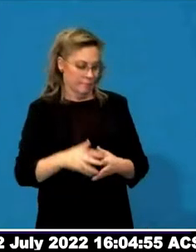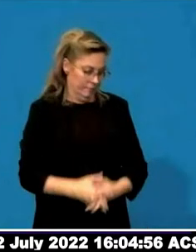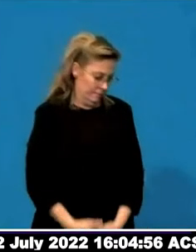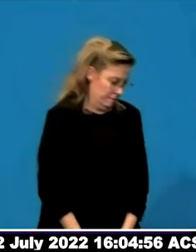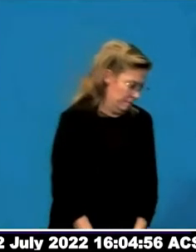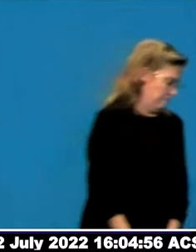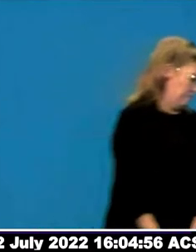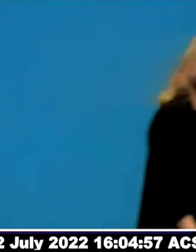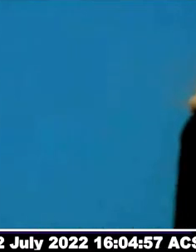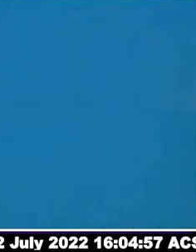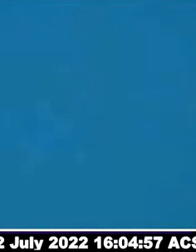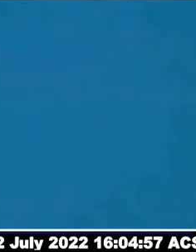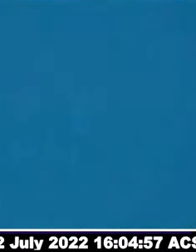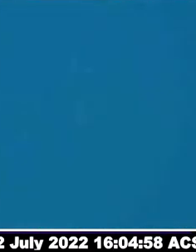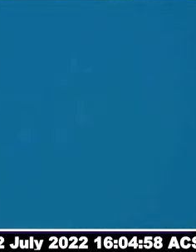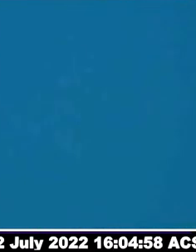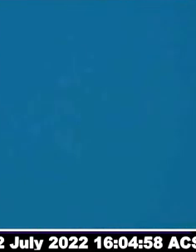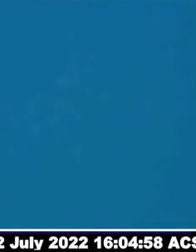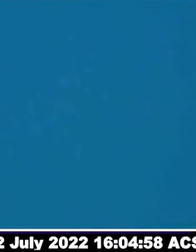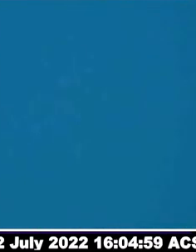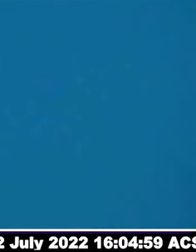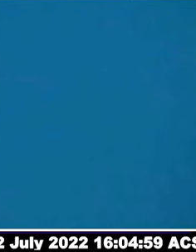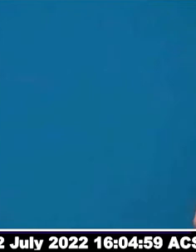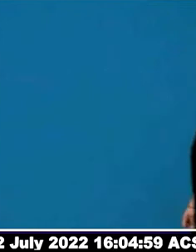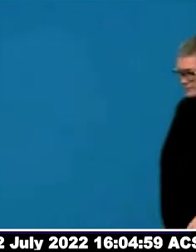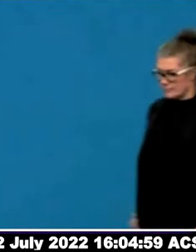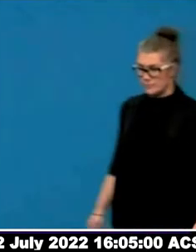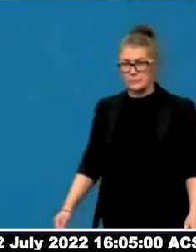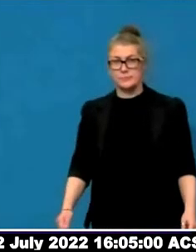So Mama Namok, you and Kernisha